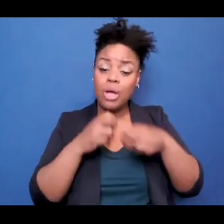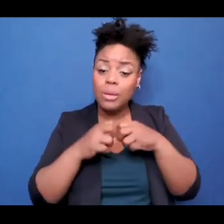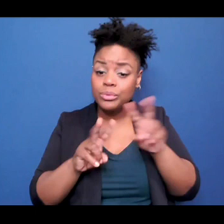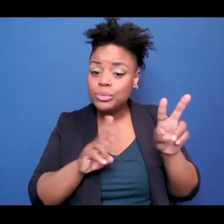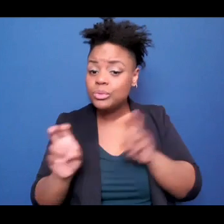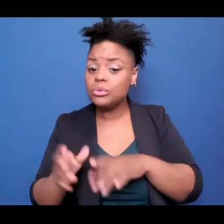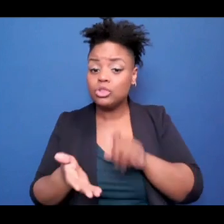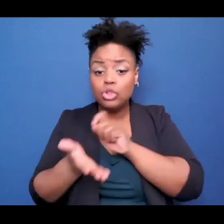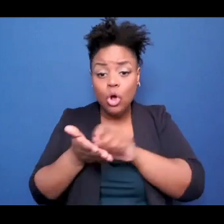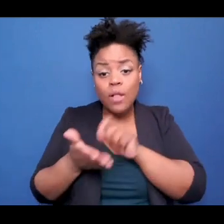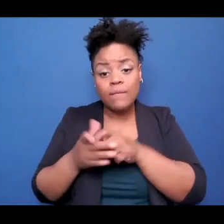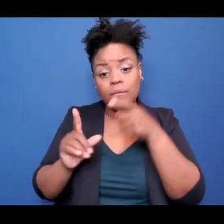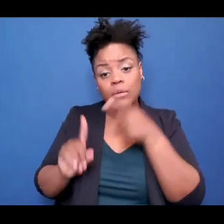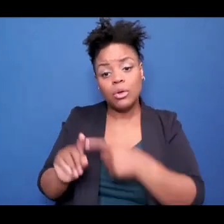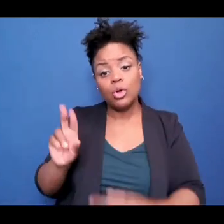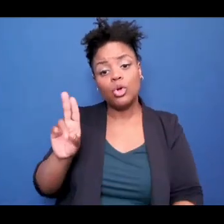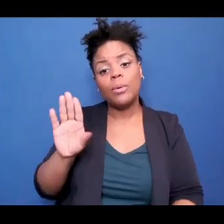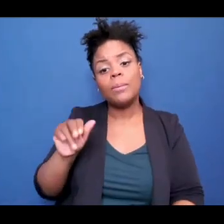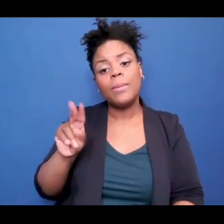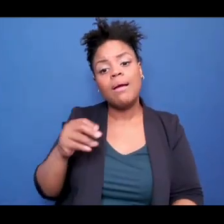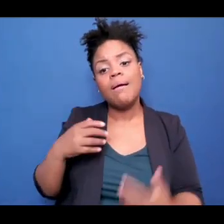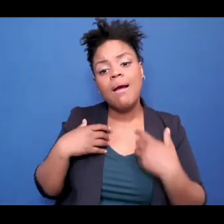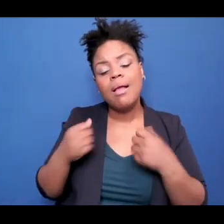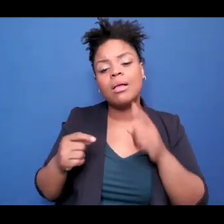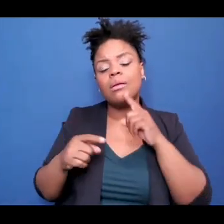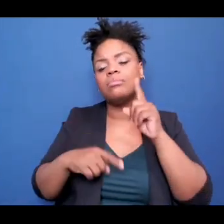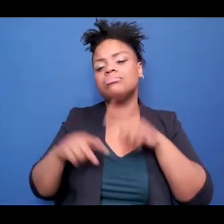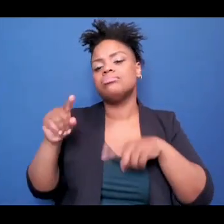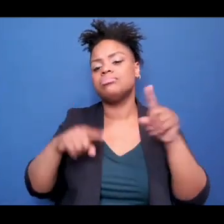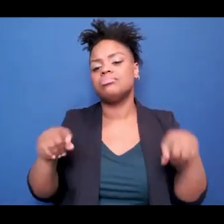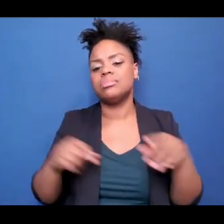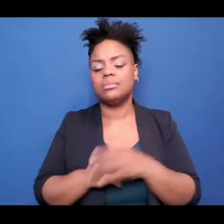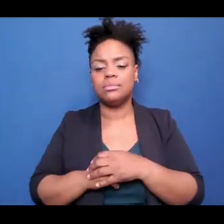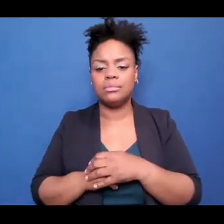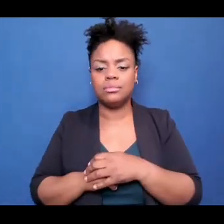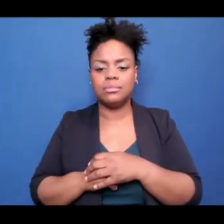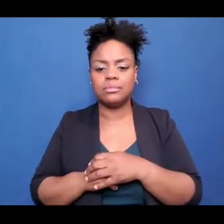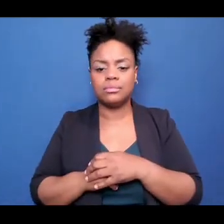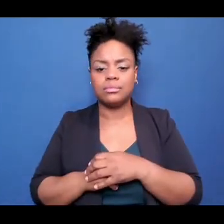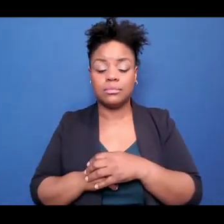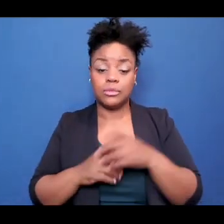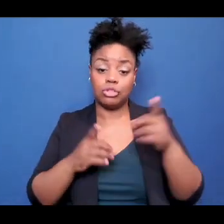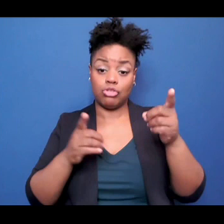AND SOCIAL PROBLEMS AND JOURNAL OF URBAN HEALTH AND AMERICAN JUCIAL OF PUBLIC HEALTH.